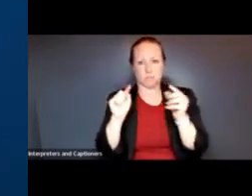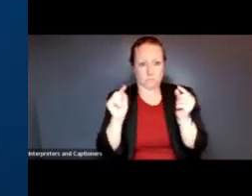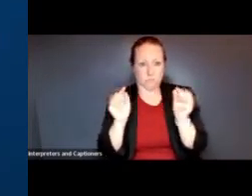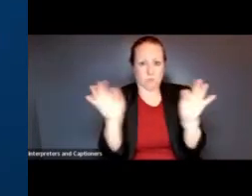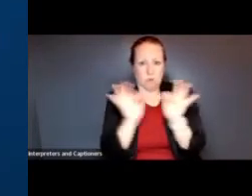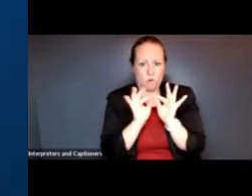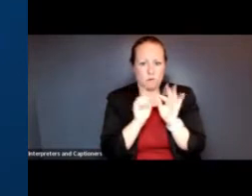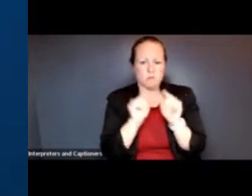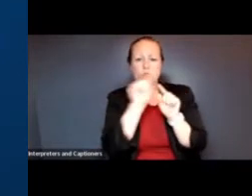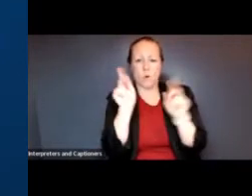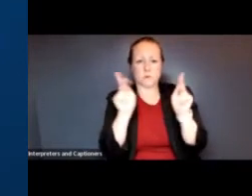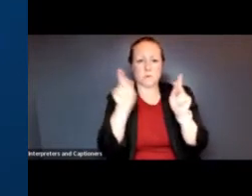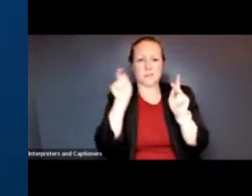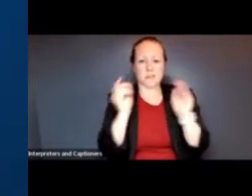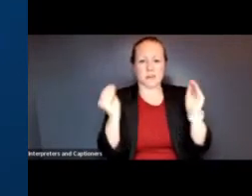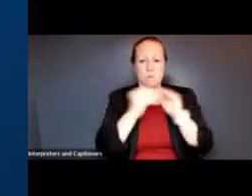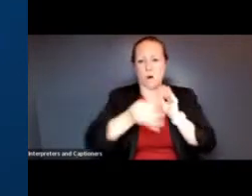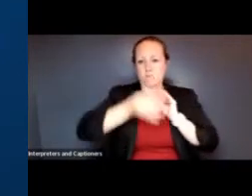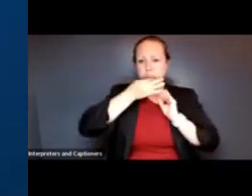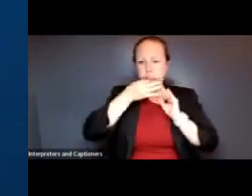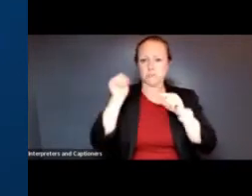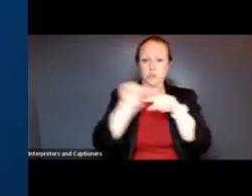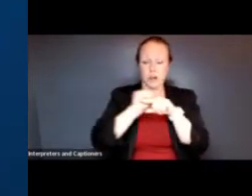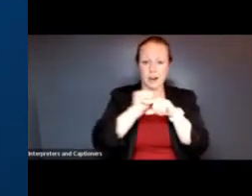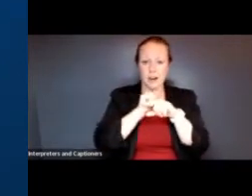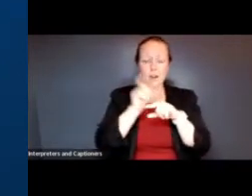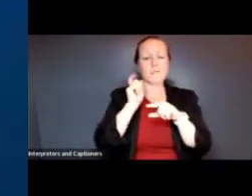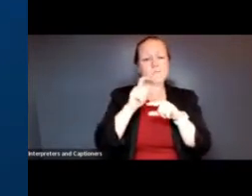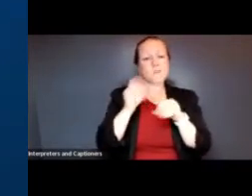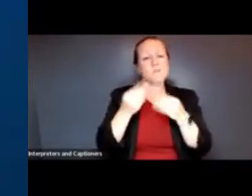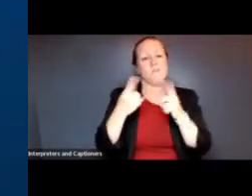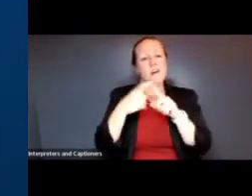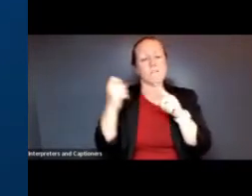needs to be provided by a peer who's very knowledgeable in the field of brain injury and